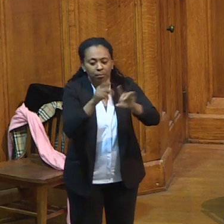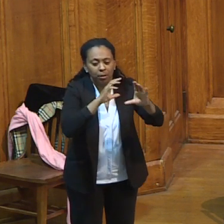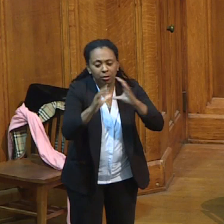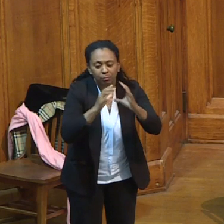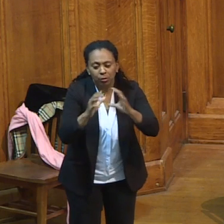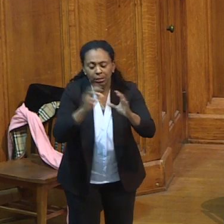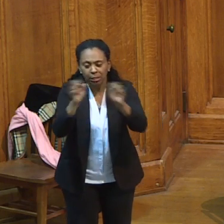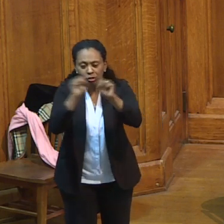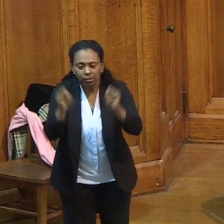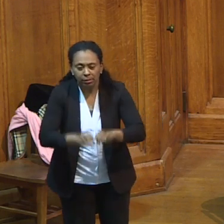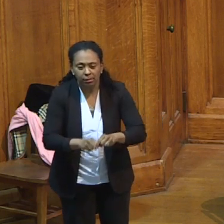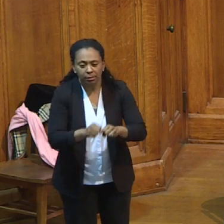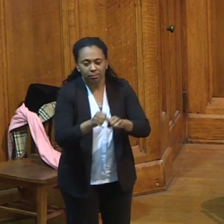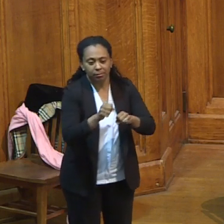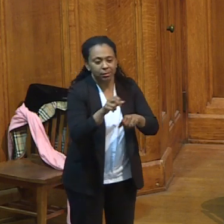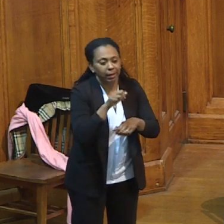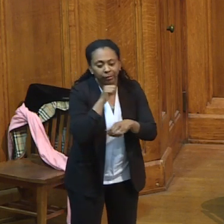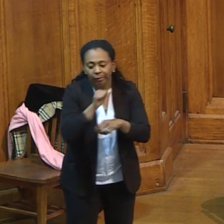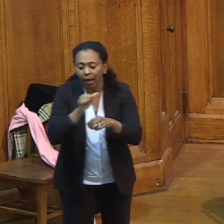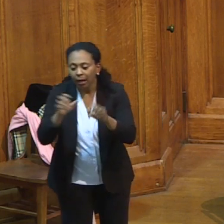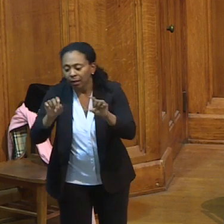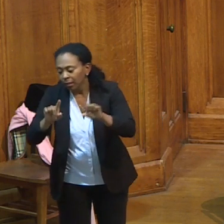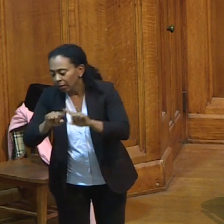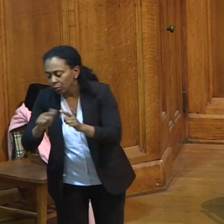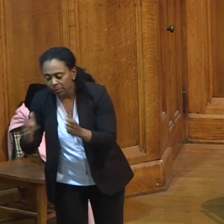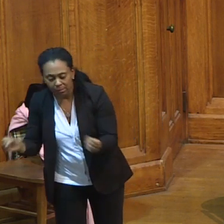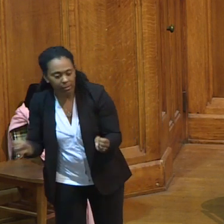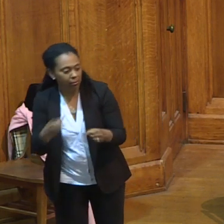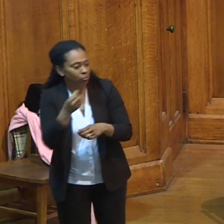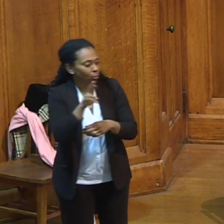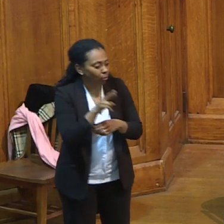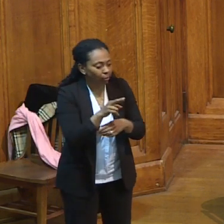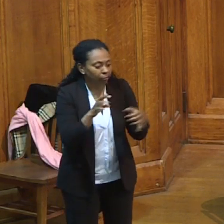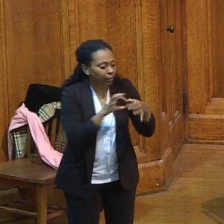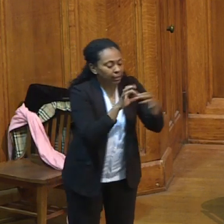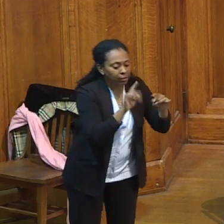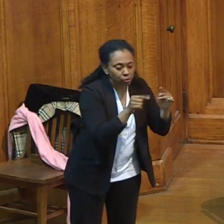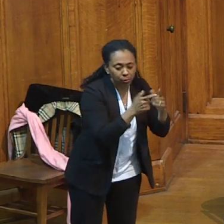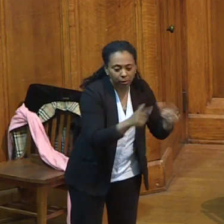which non-linguistic like or part linguistic like or something like that.